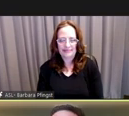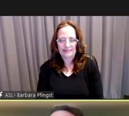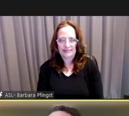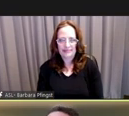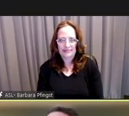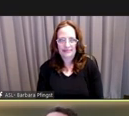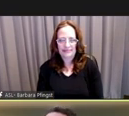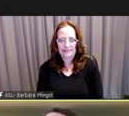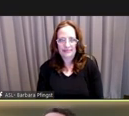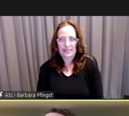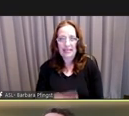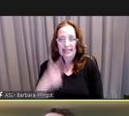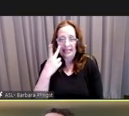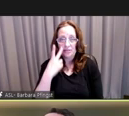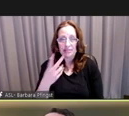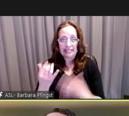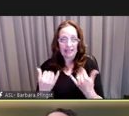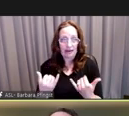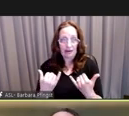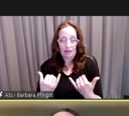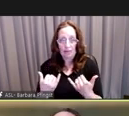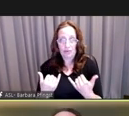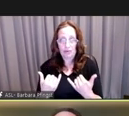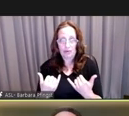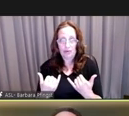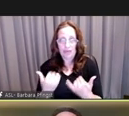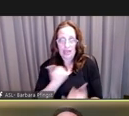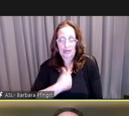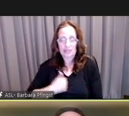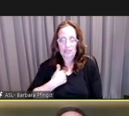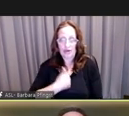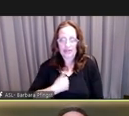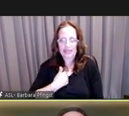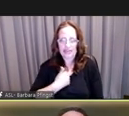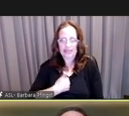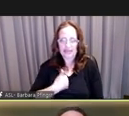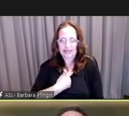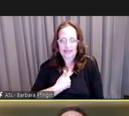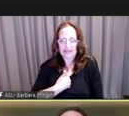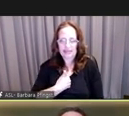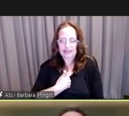Are you seeing these now? I apologize. Okay. So... What did you miss from the